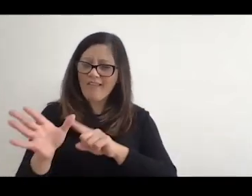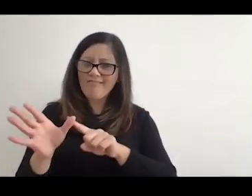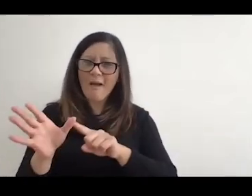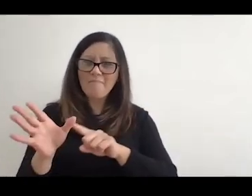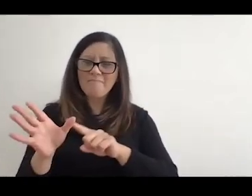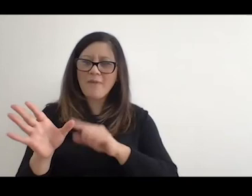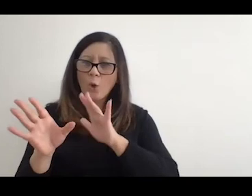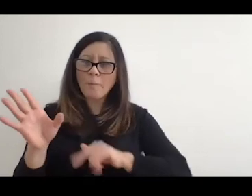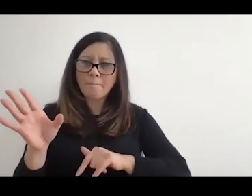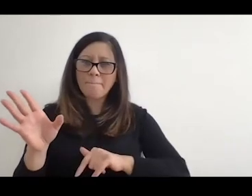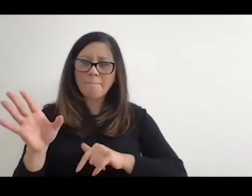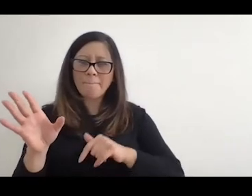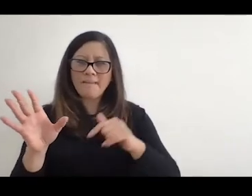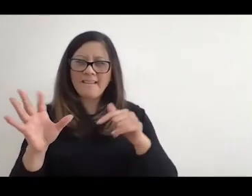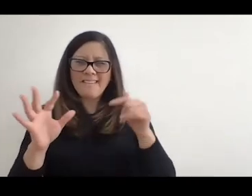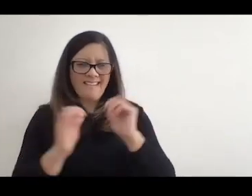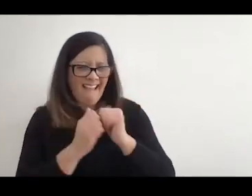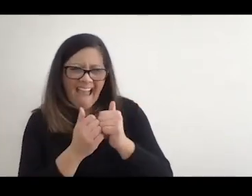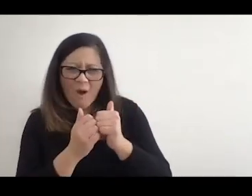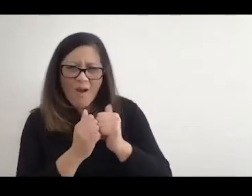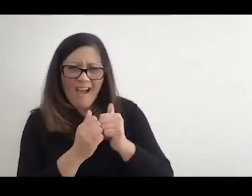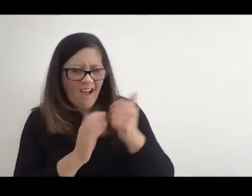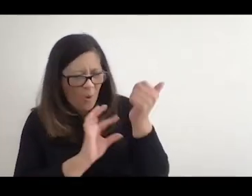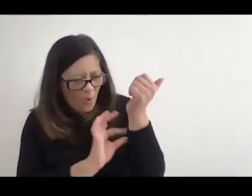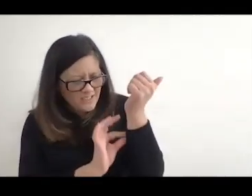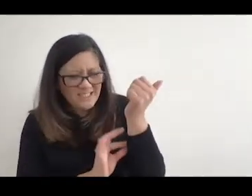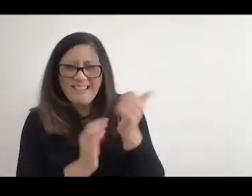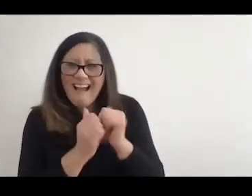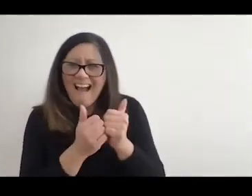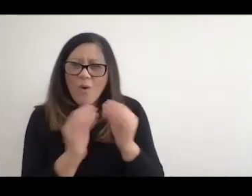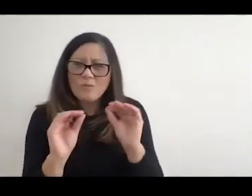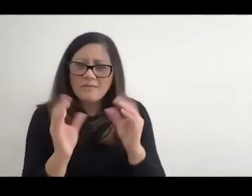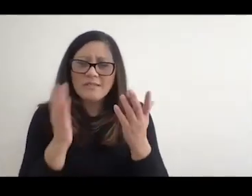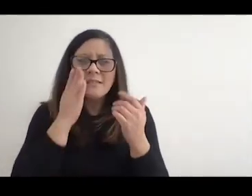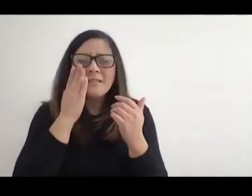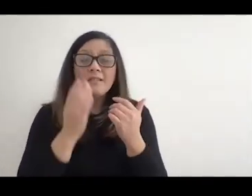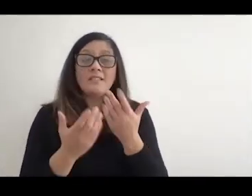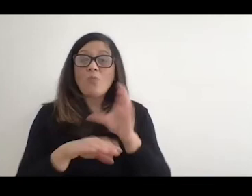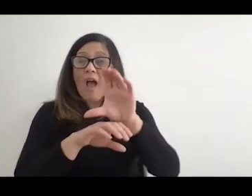It would always take too long. So I just got in the habit of not buttoning it.